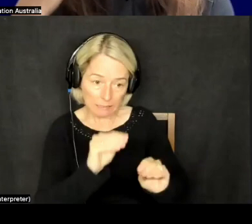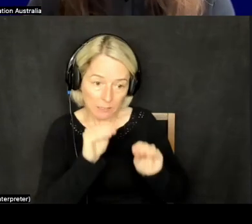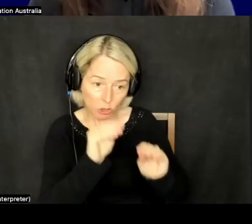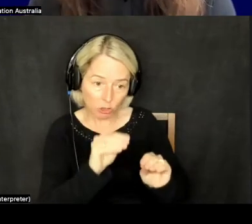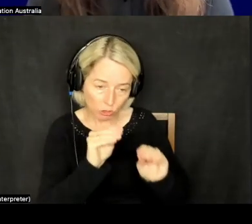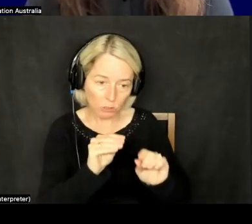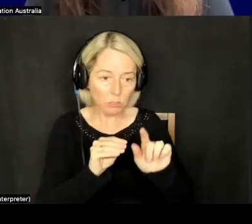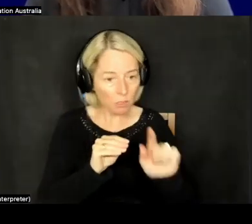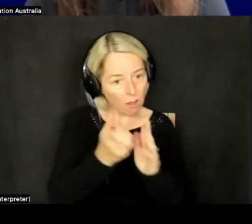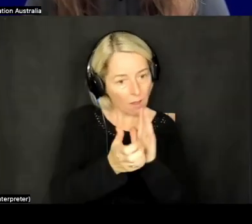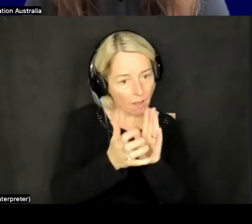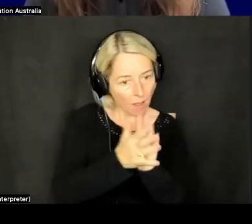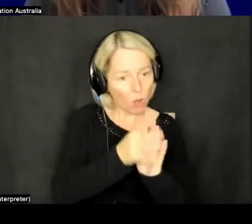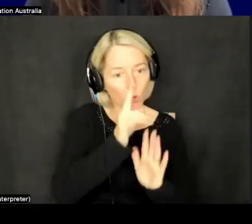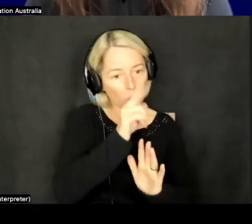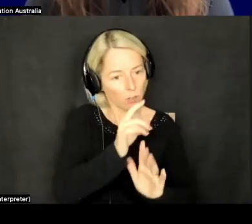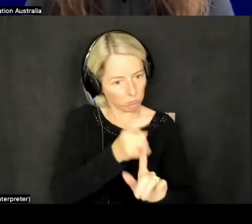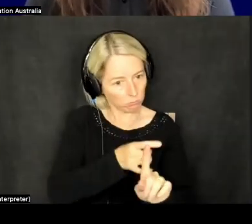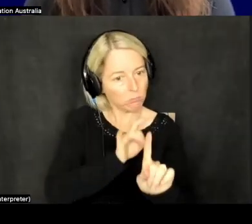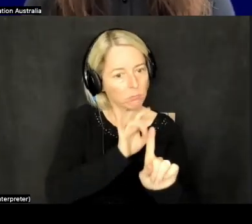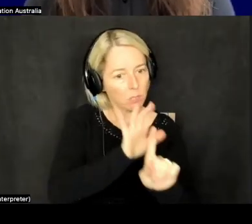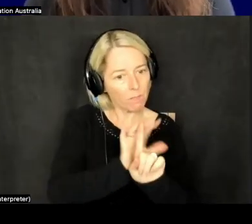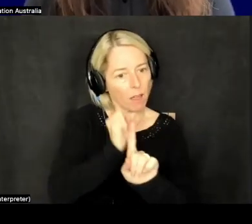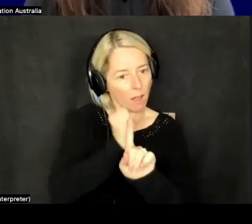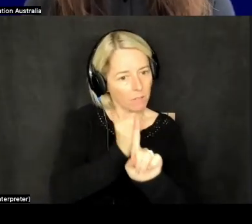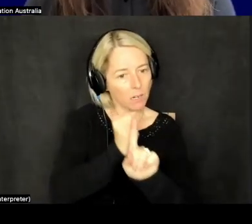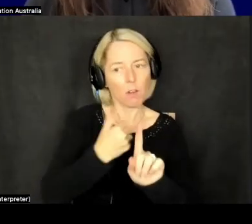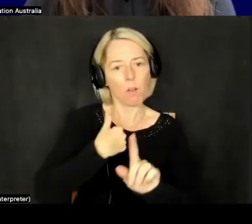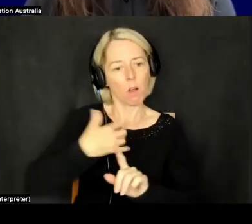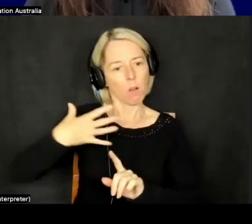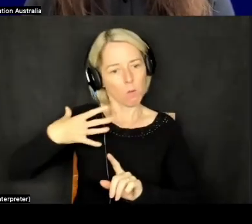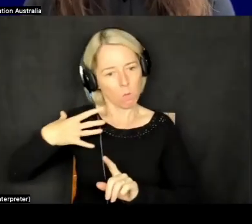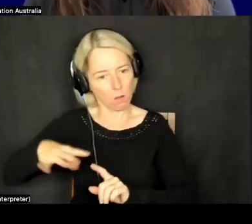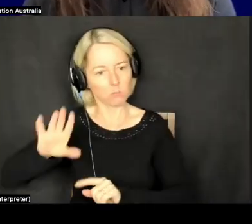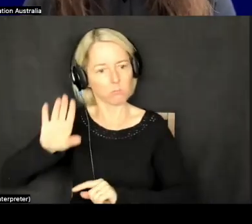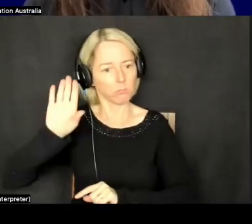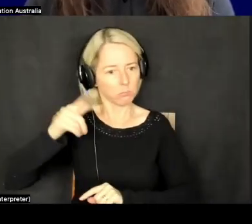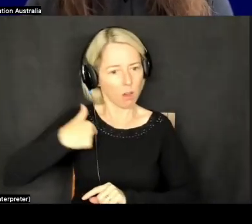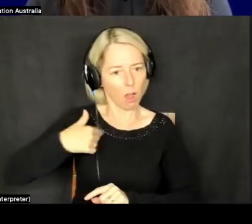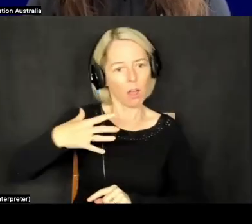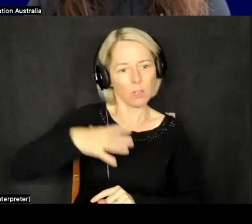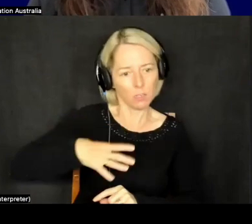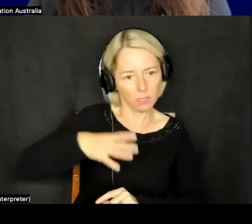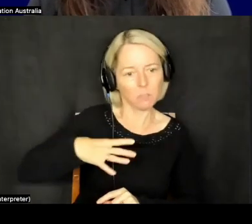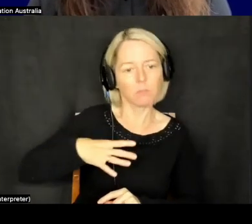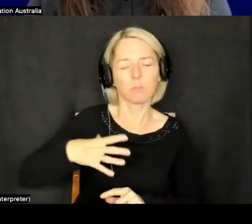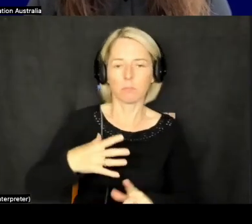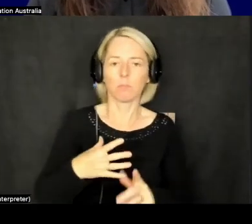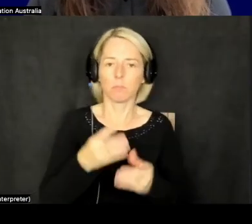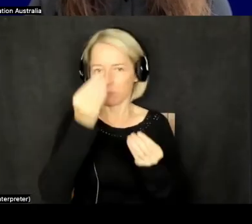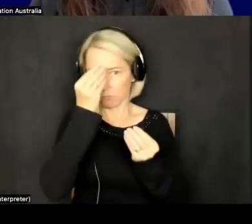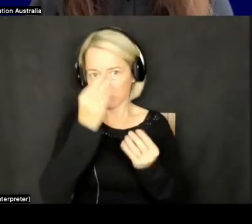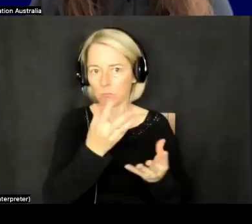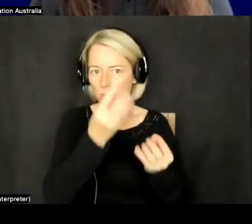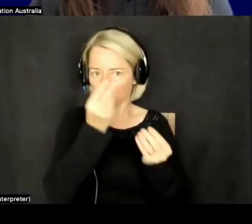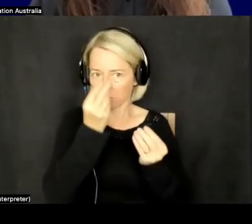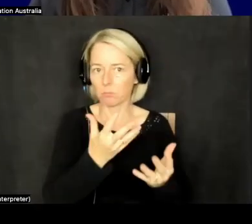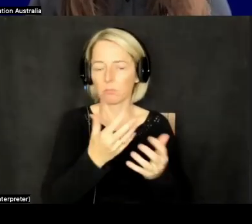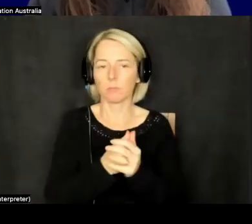advocating for themselves. They also are involved in providing access in the school environment,